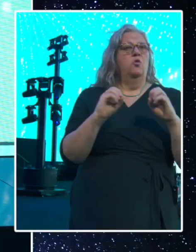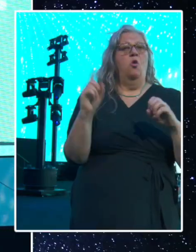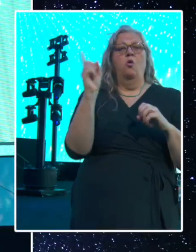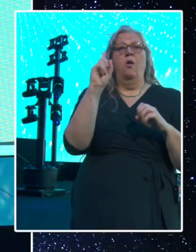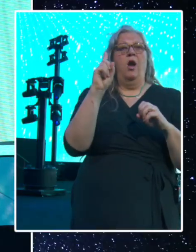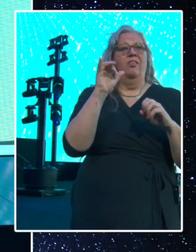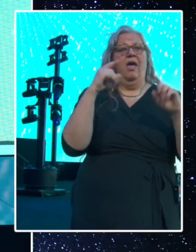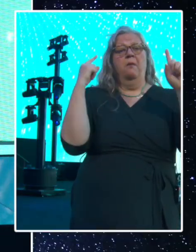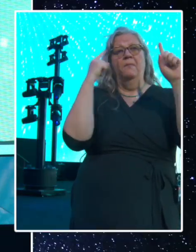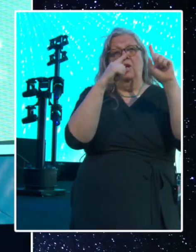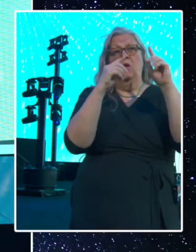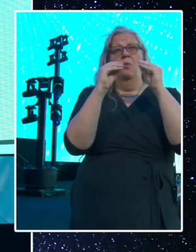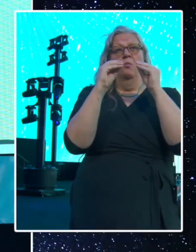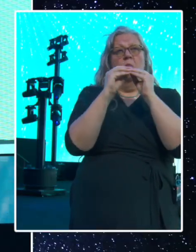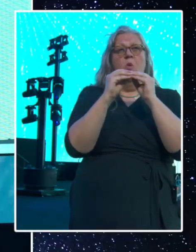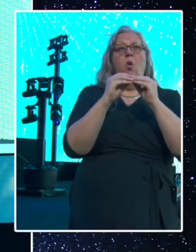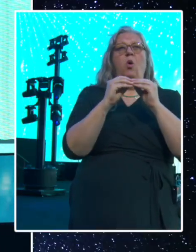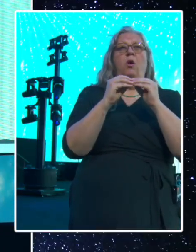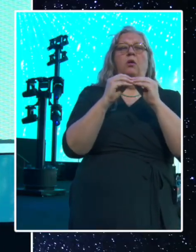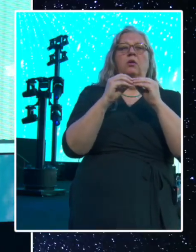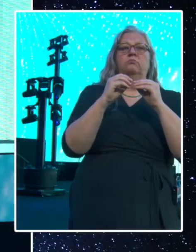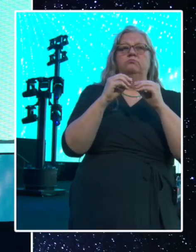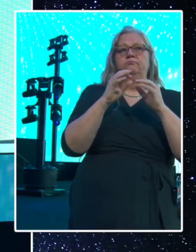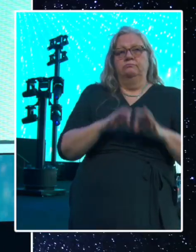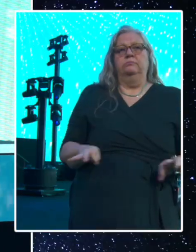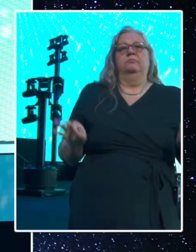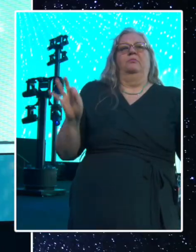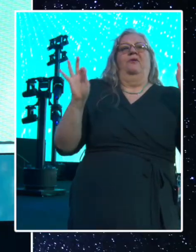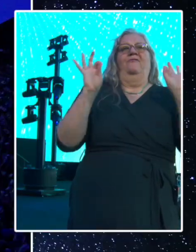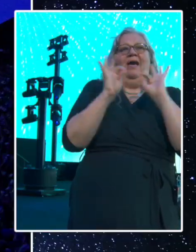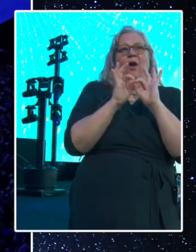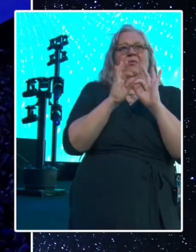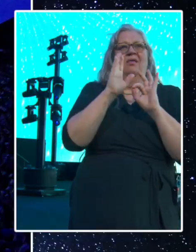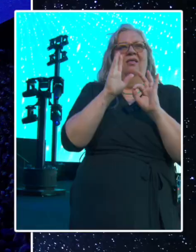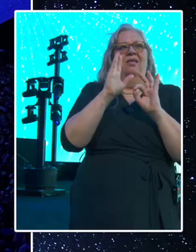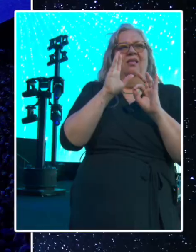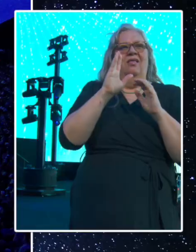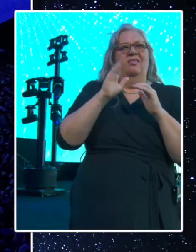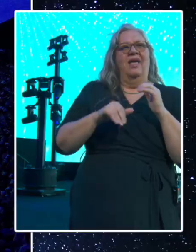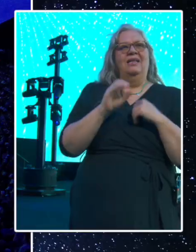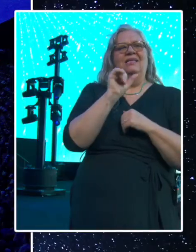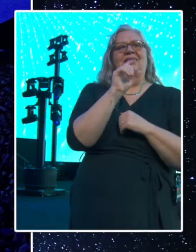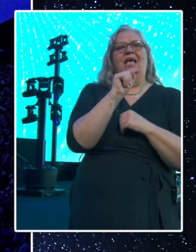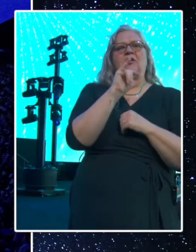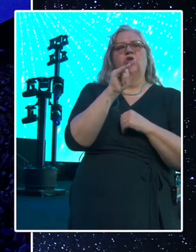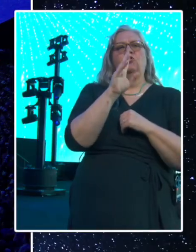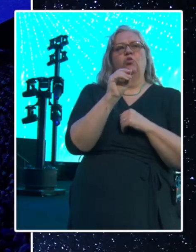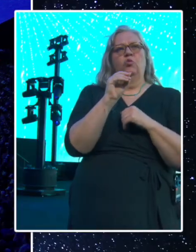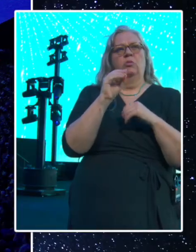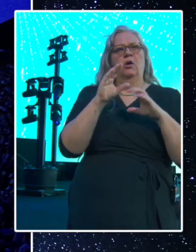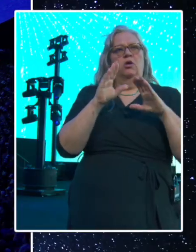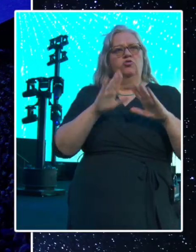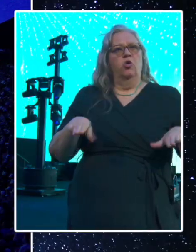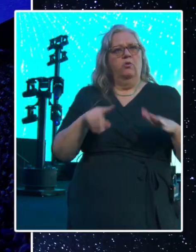Nowhere is that mission more profound than the St. Jude Children's Research Hospital.